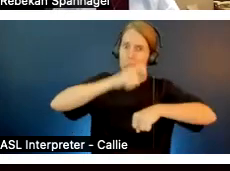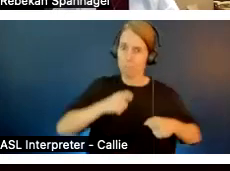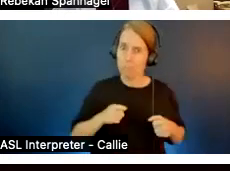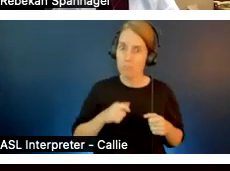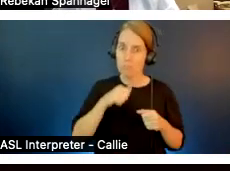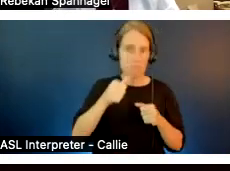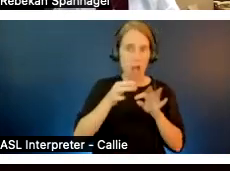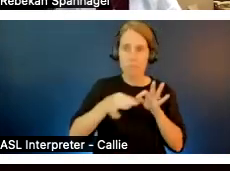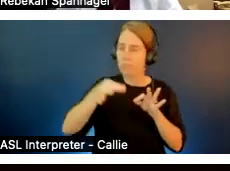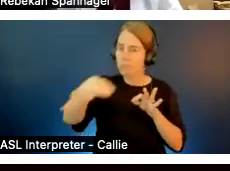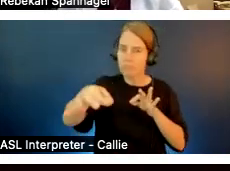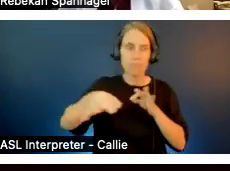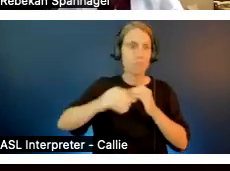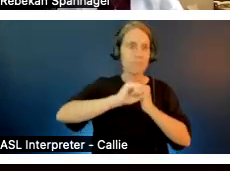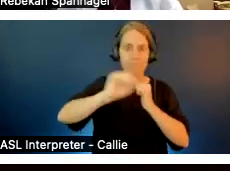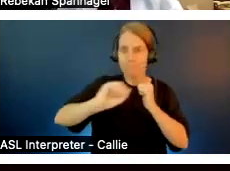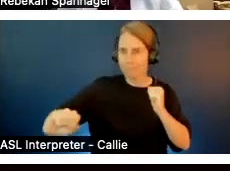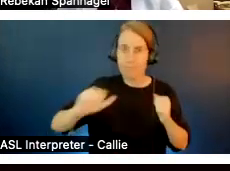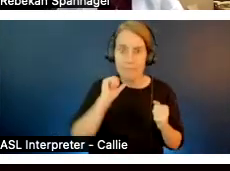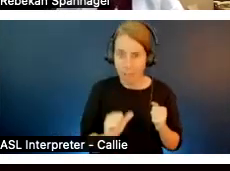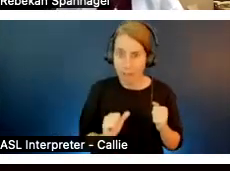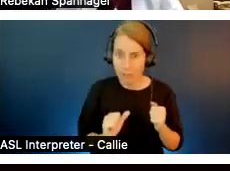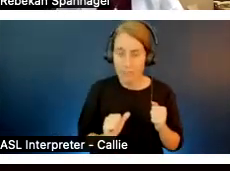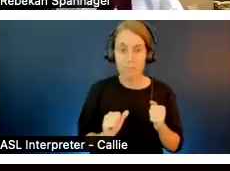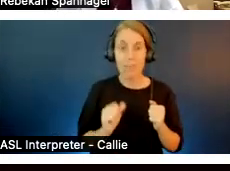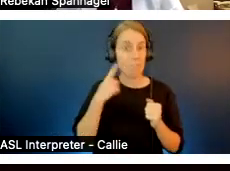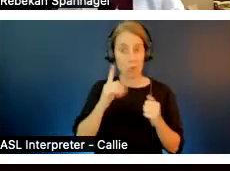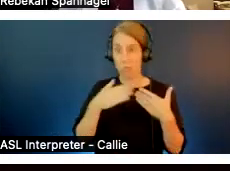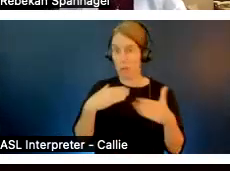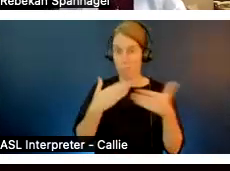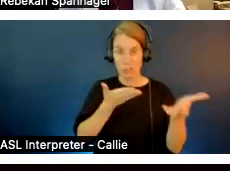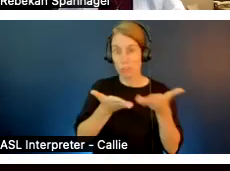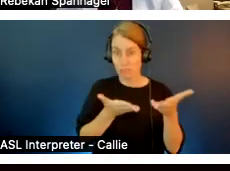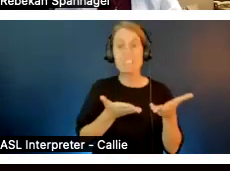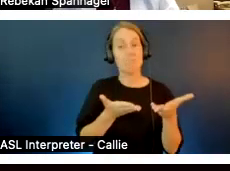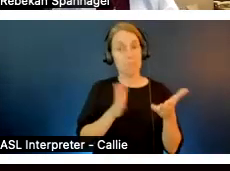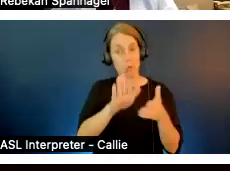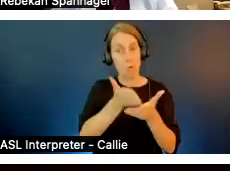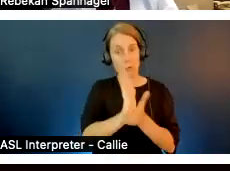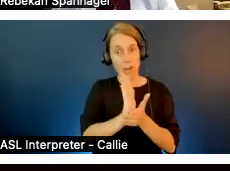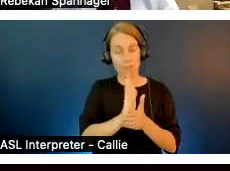again any state plan or waiver service another important concept is freedom of choice and that is